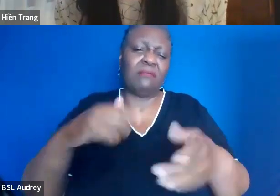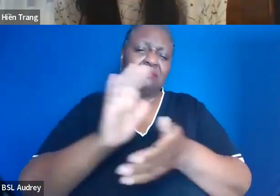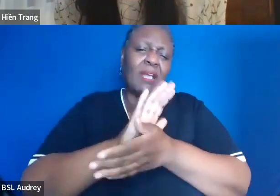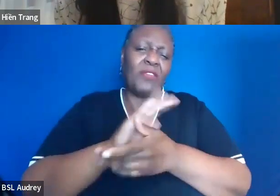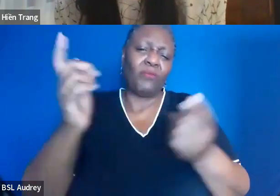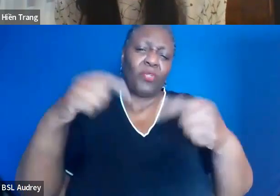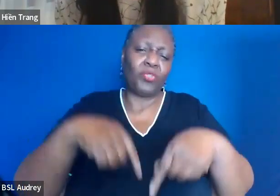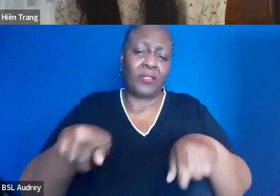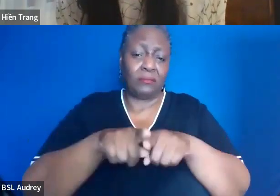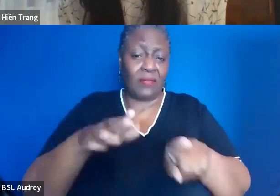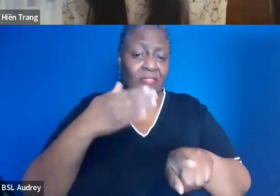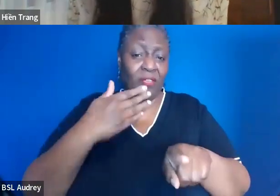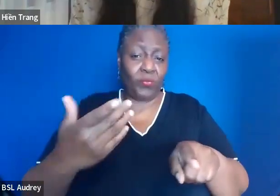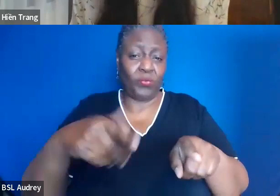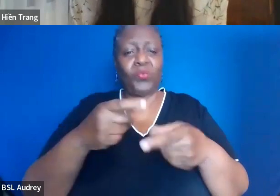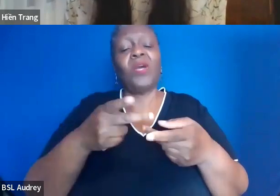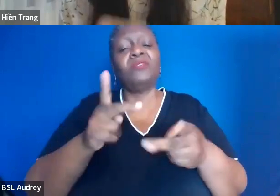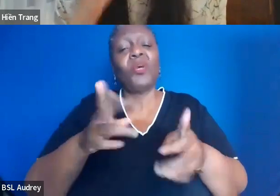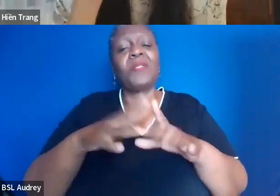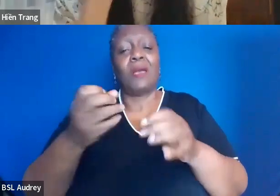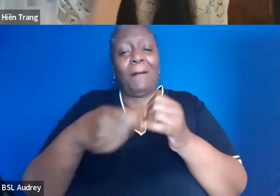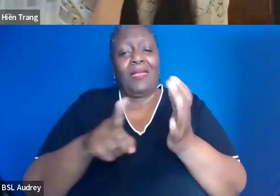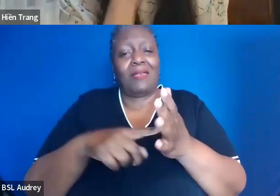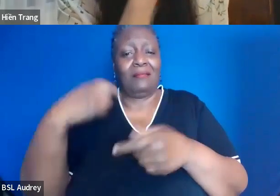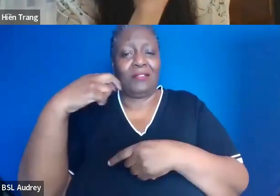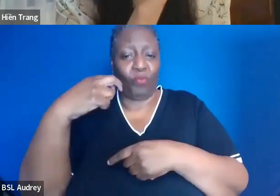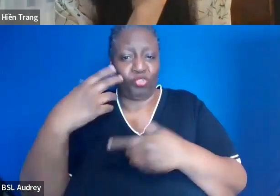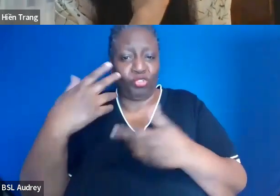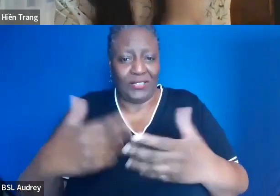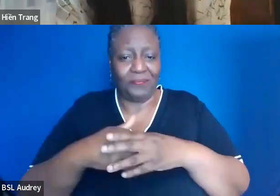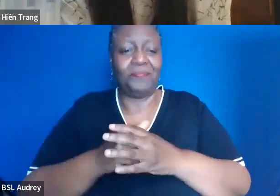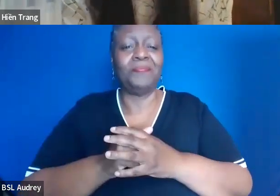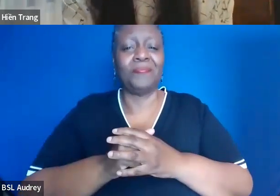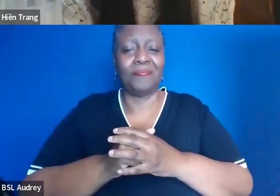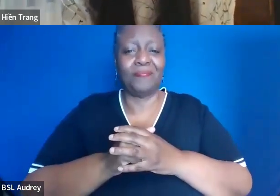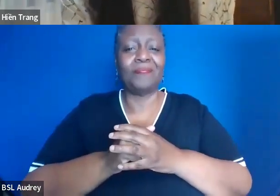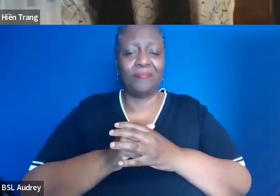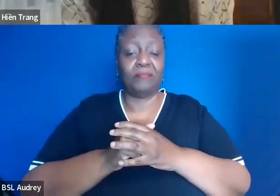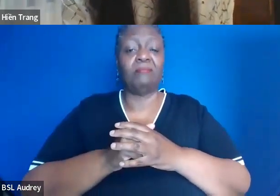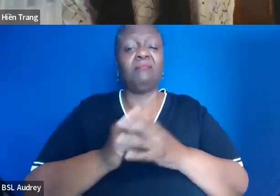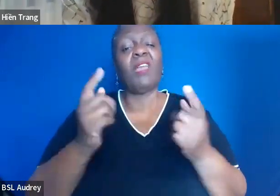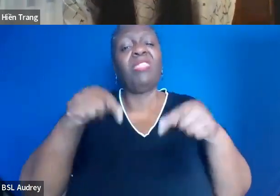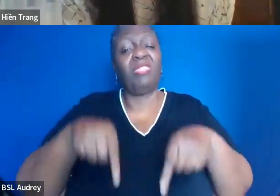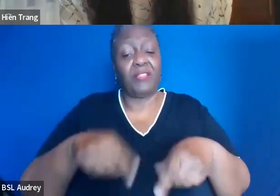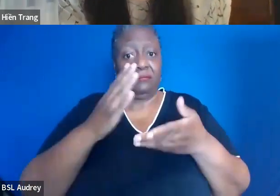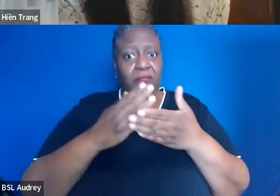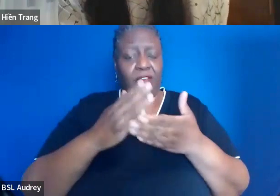to Audrey who is our excellent BSL interpreter today so this is a really special event because